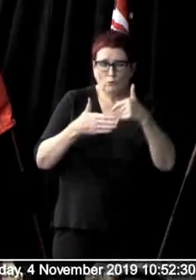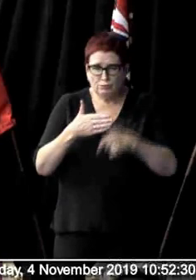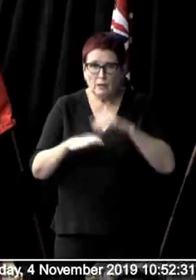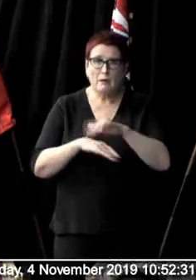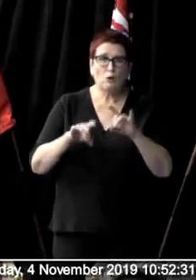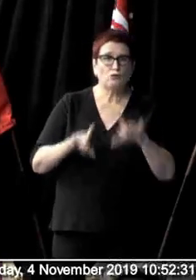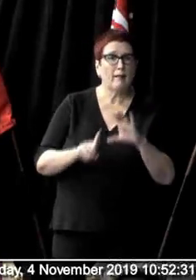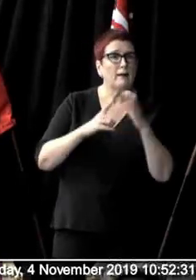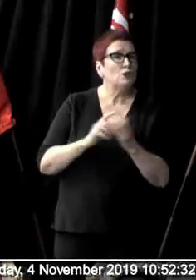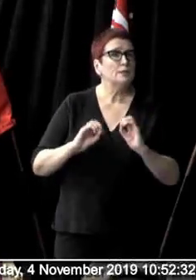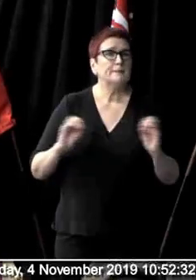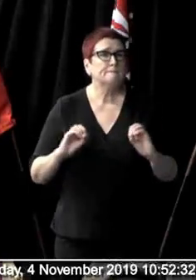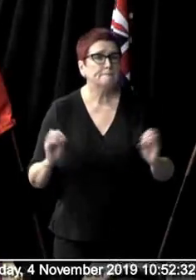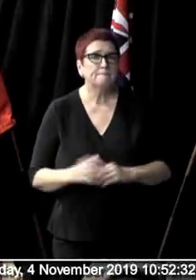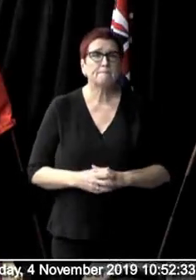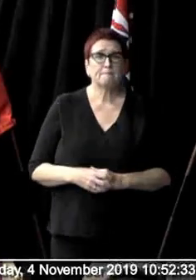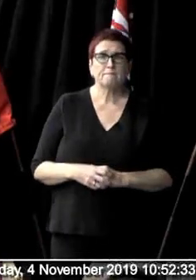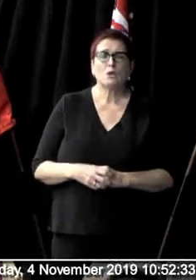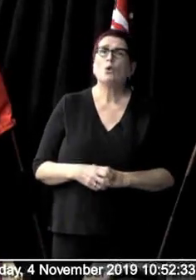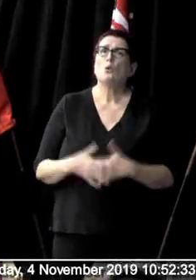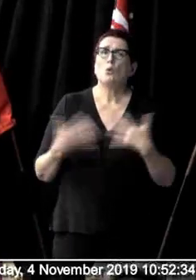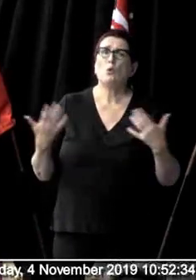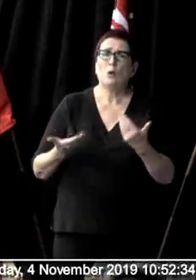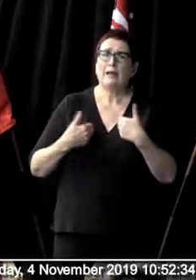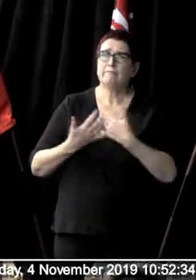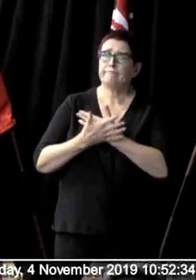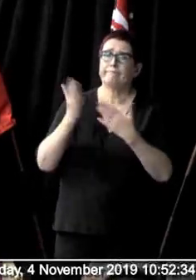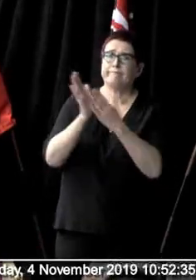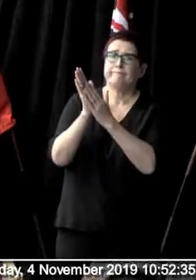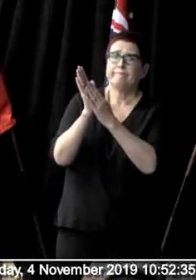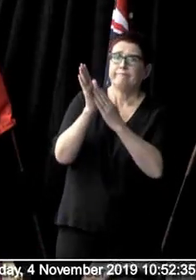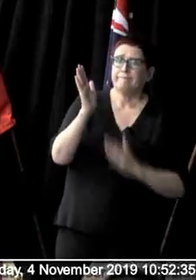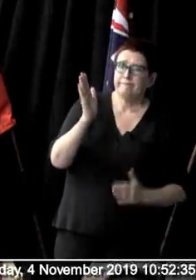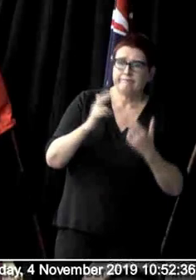These deficiencies were a significant disadvantage to my upbringing and education.